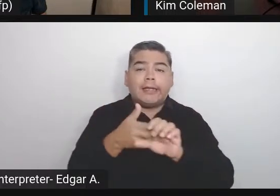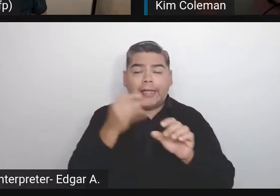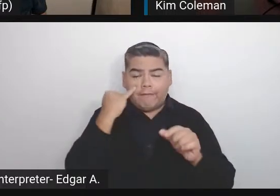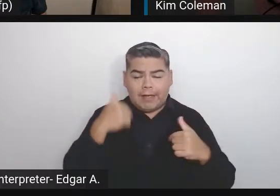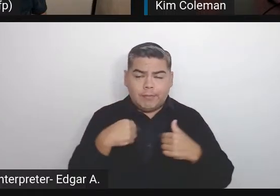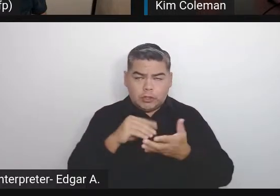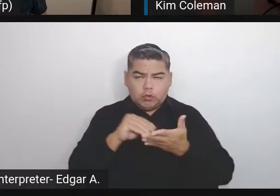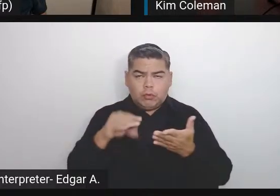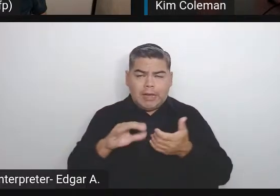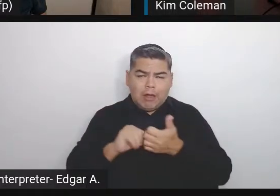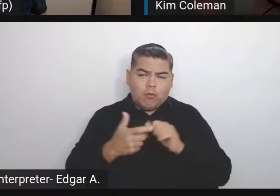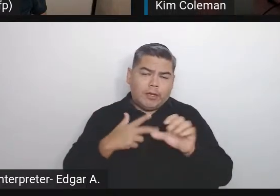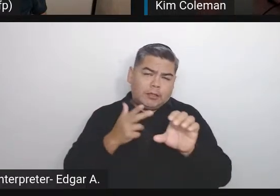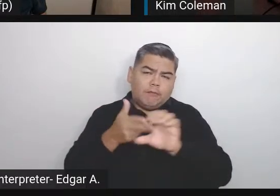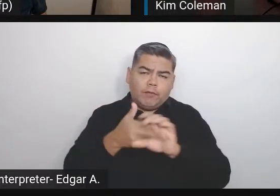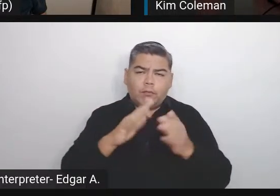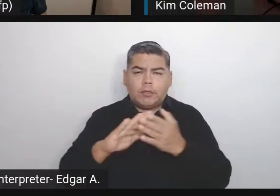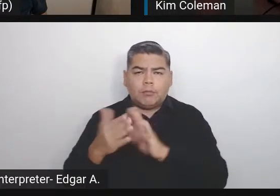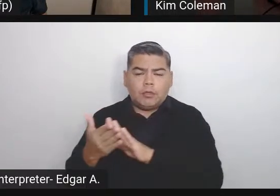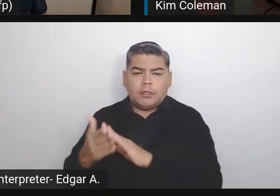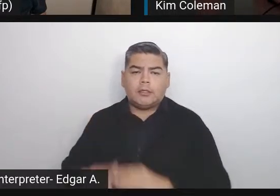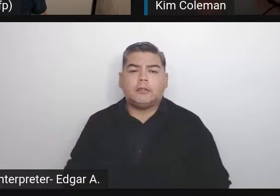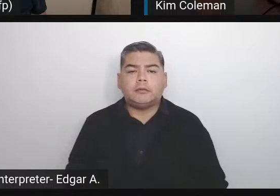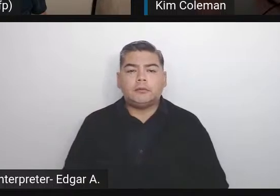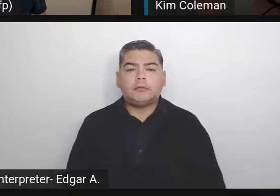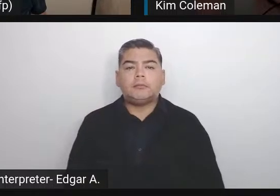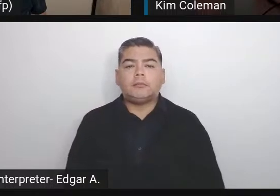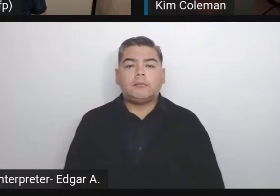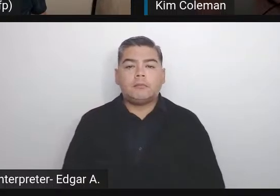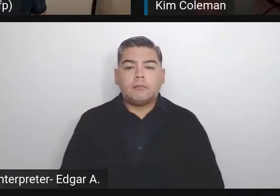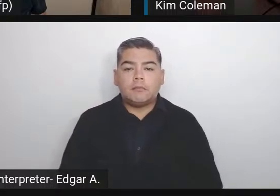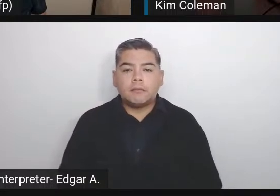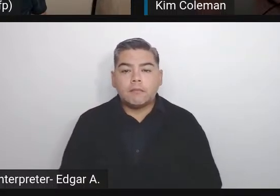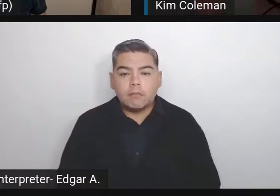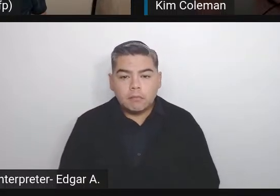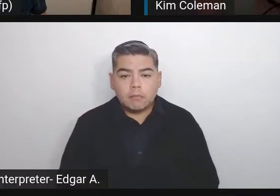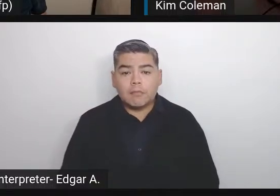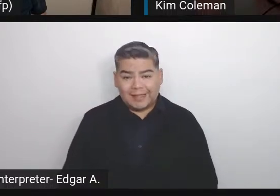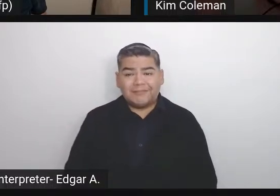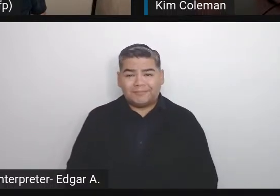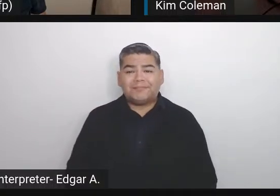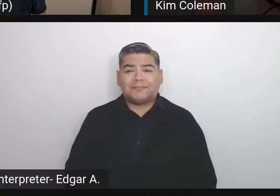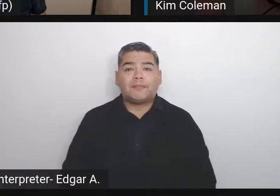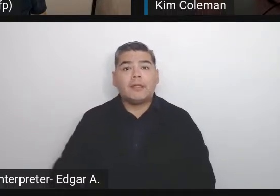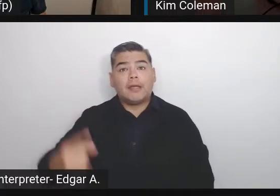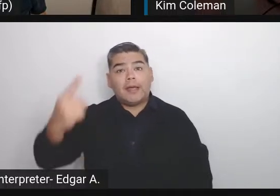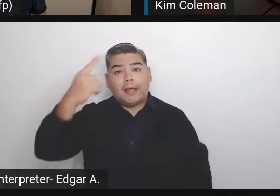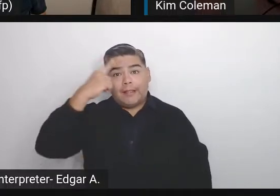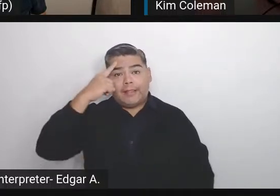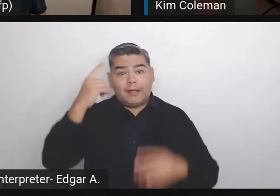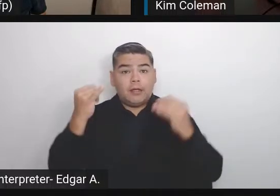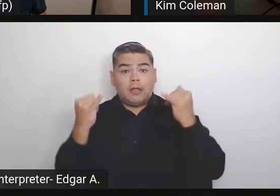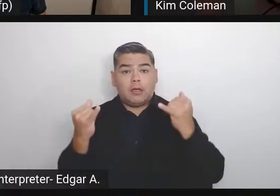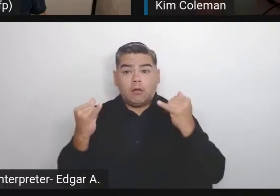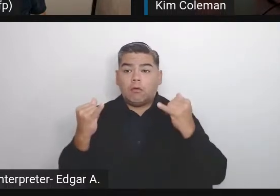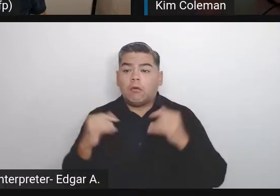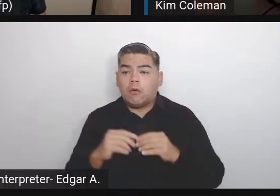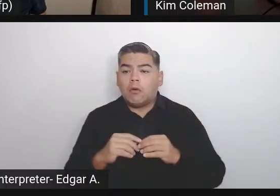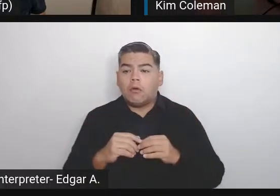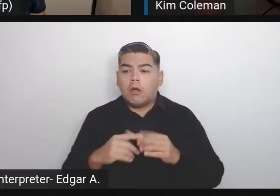together with WordPress without too much knowledge? Any suggestions about getting into the community as a student? Maciek Palmowski: I think especially with what is happening